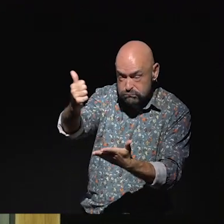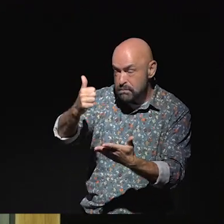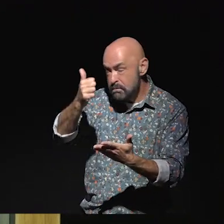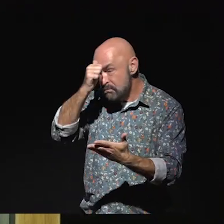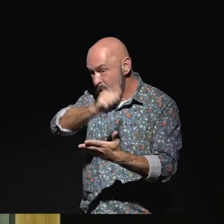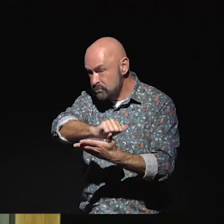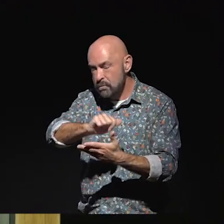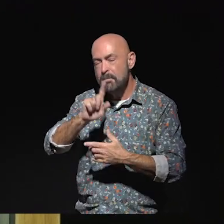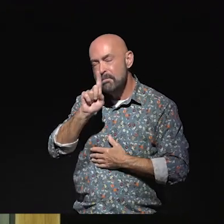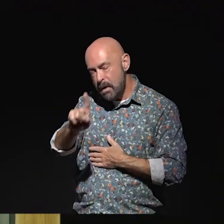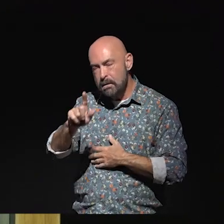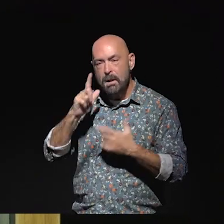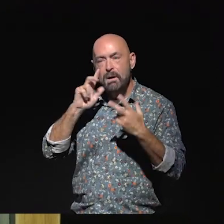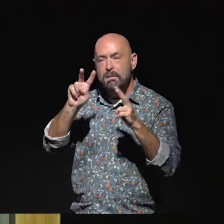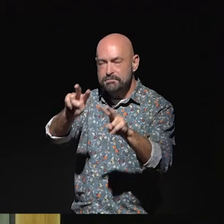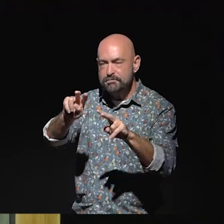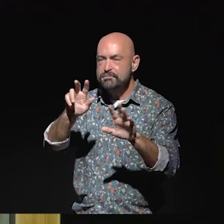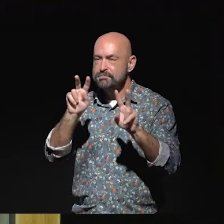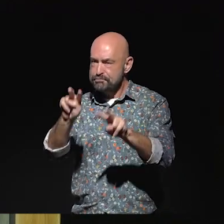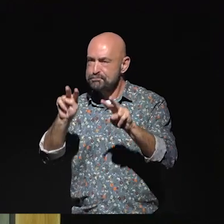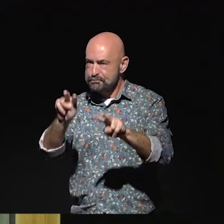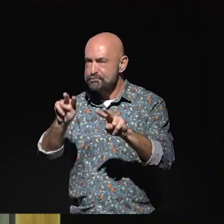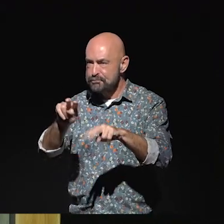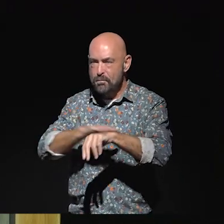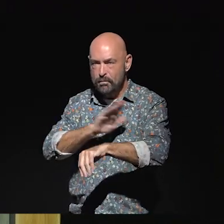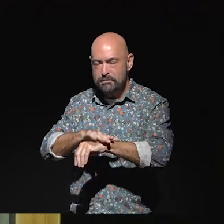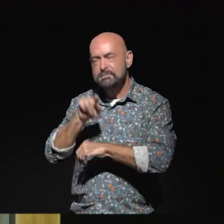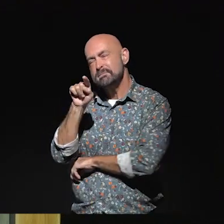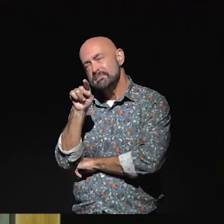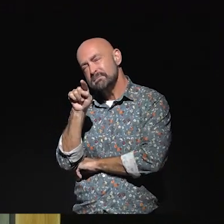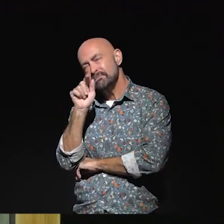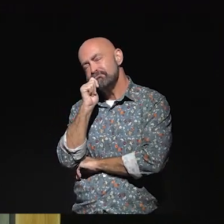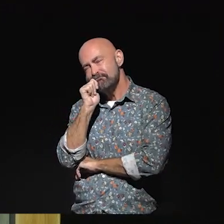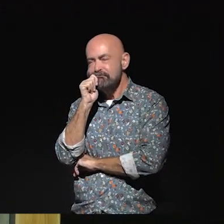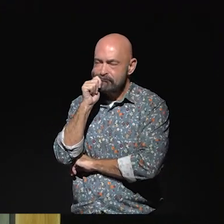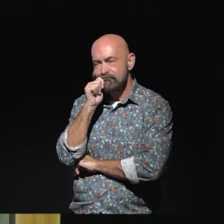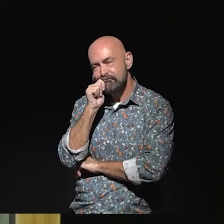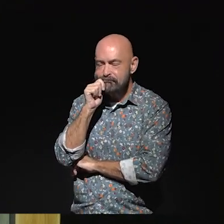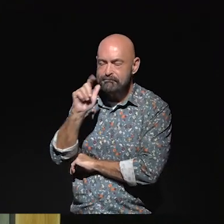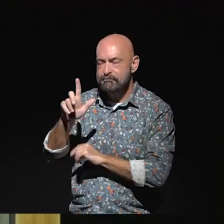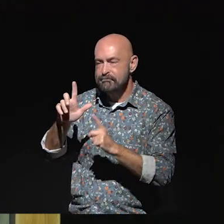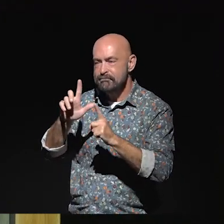If we look long enough, we begin to figure out, just like you would in Rembrandt,